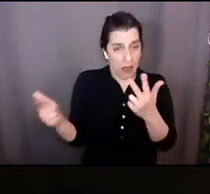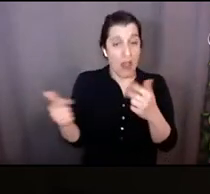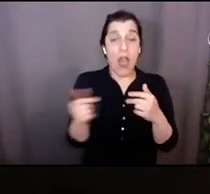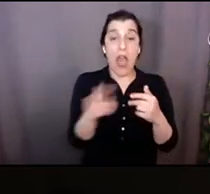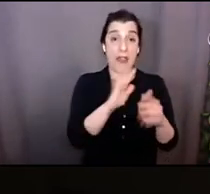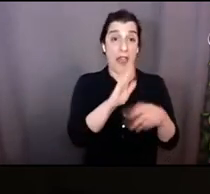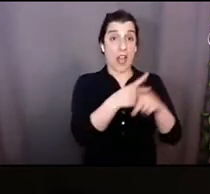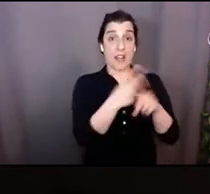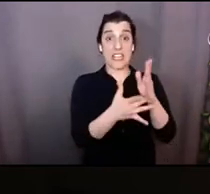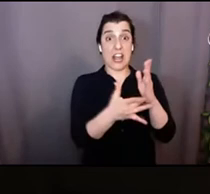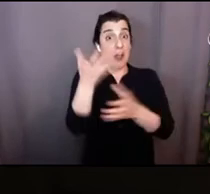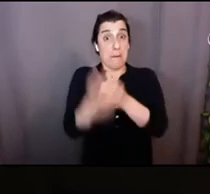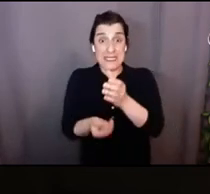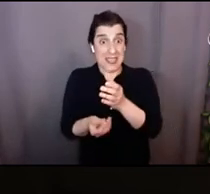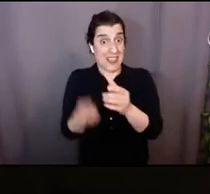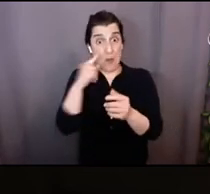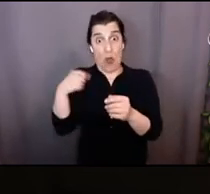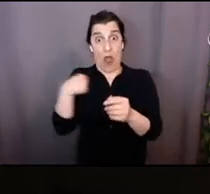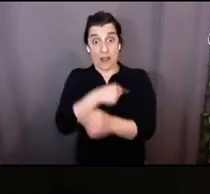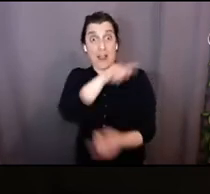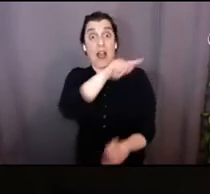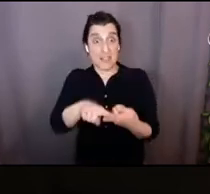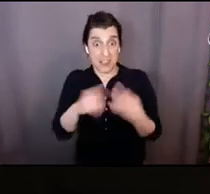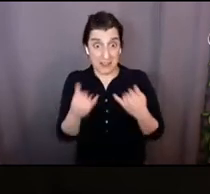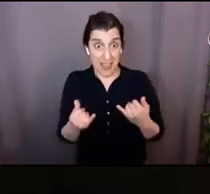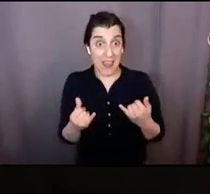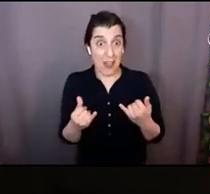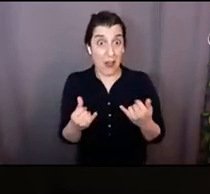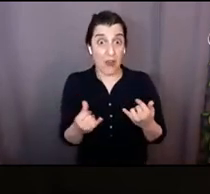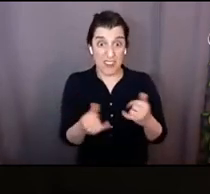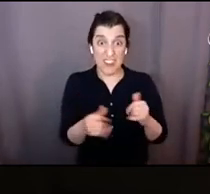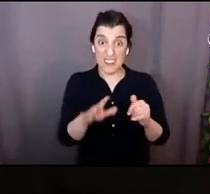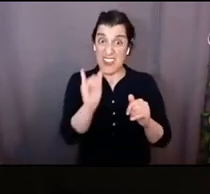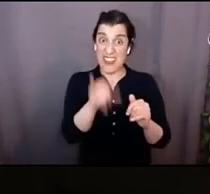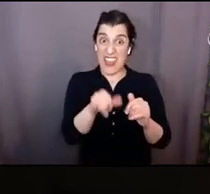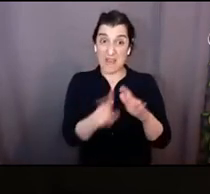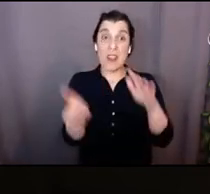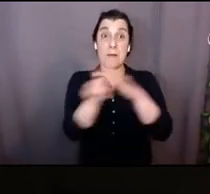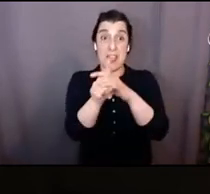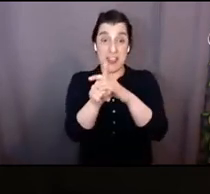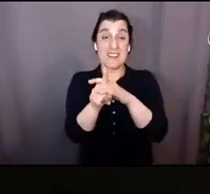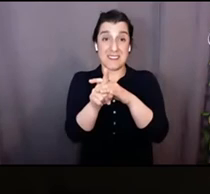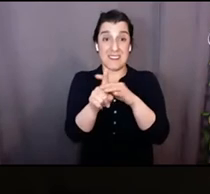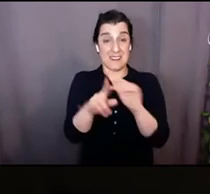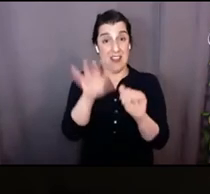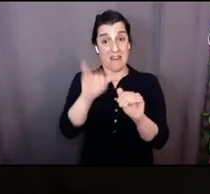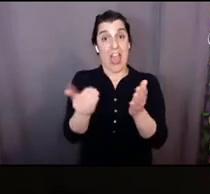And that re reappearance of that, uh, reuse of the traditional technology is very heartwarming to see. So,